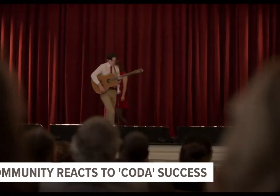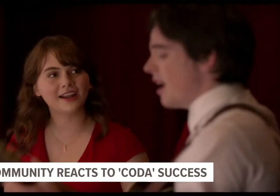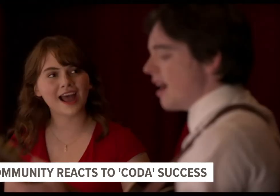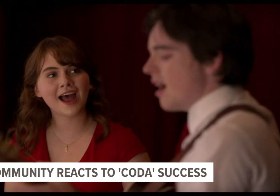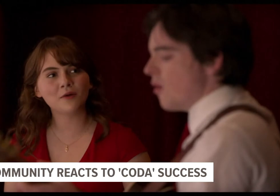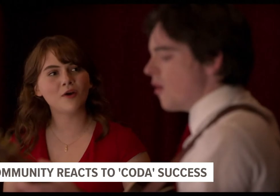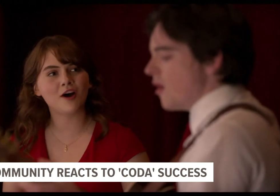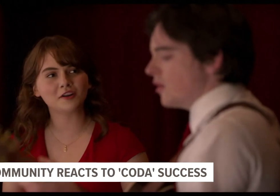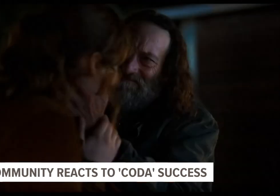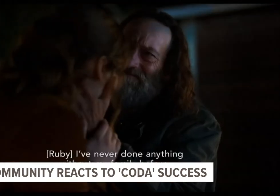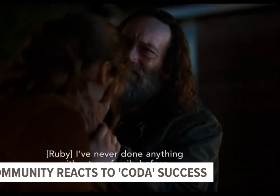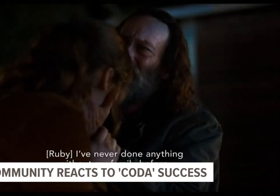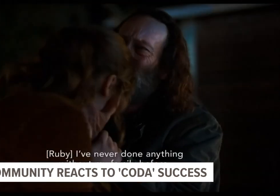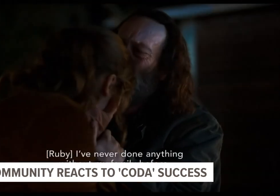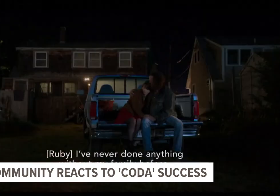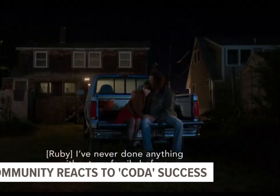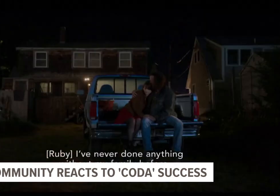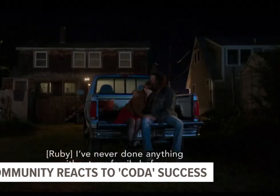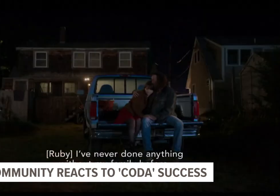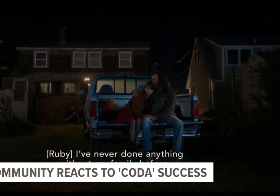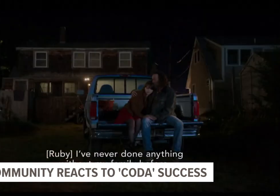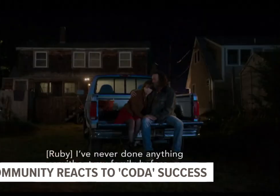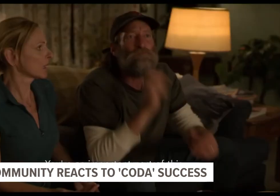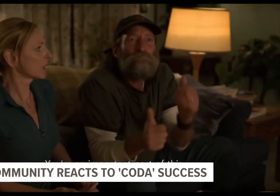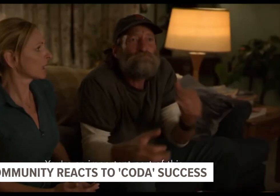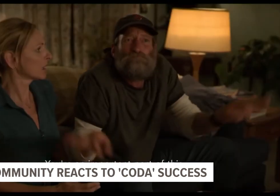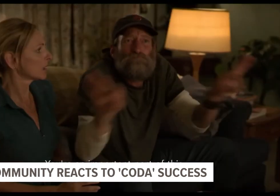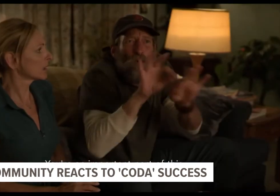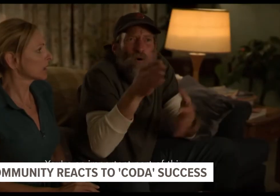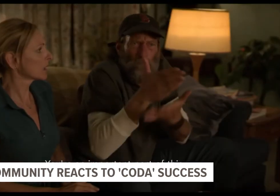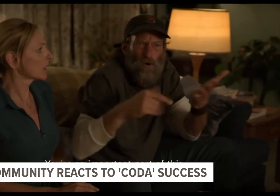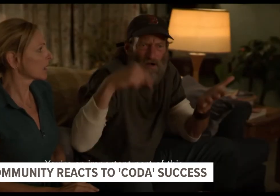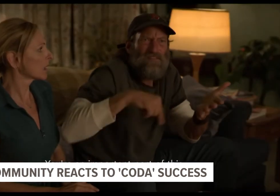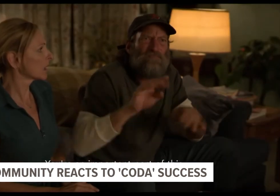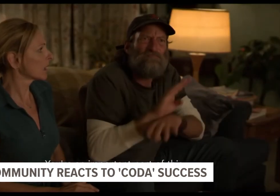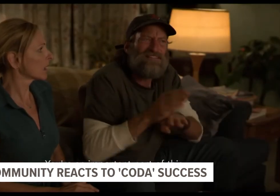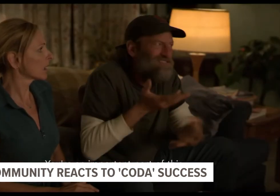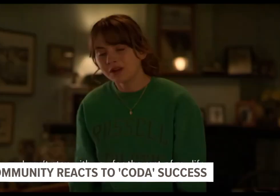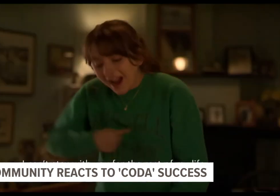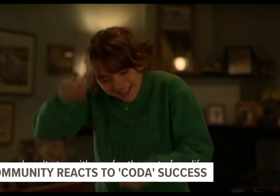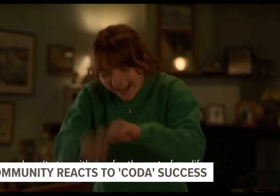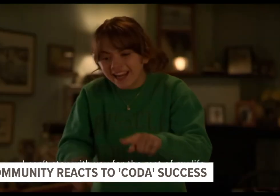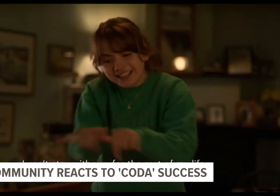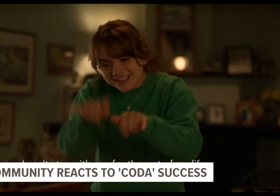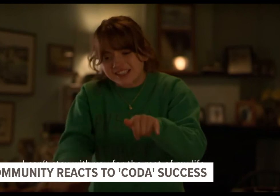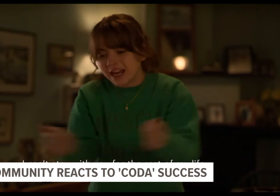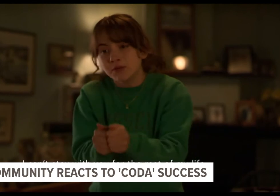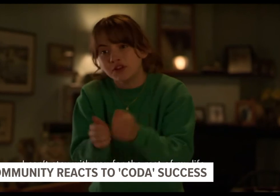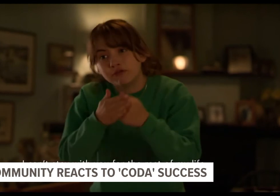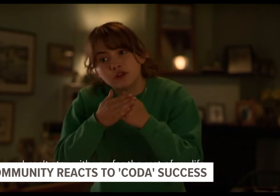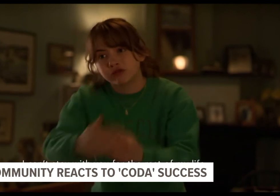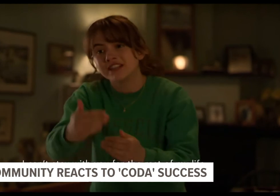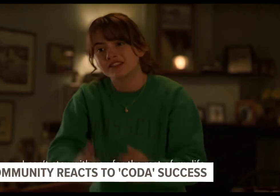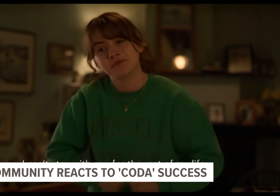but opens the public mind watched the movie. Definitely watched the movie Troy, who won the award last night